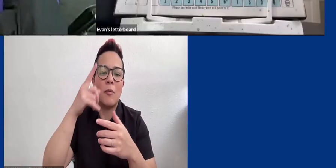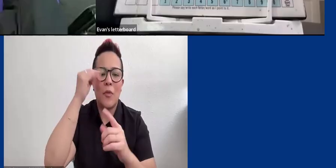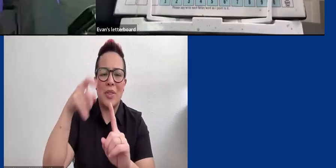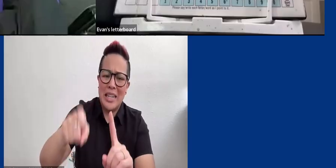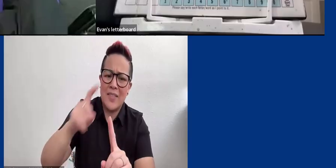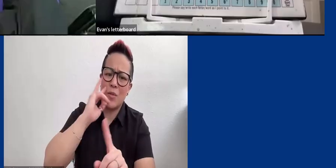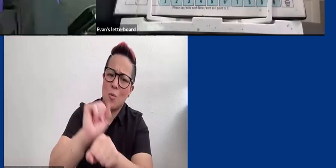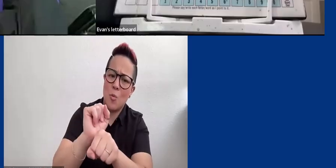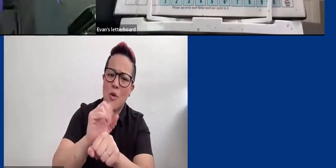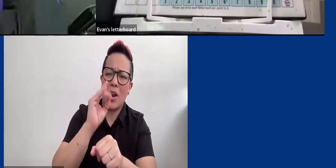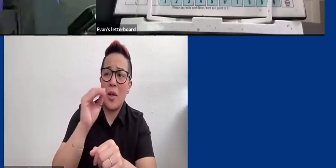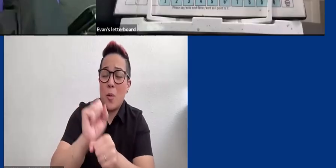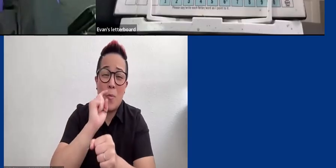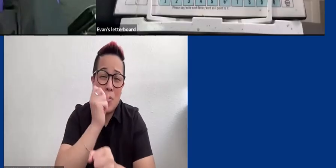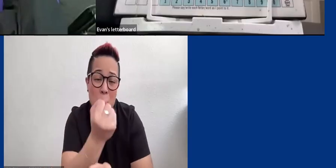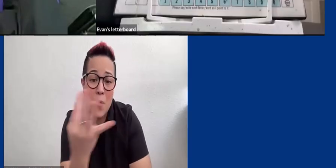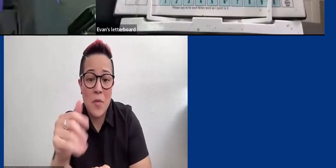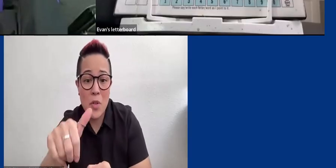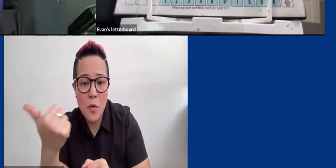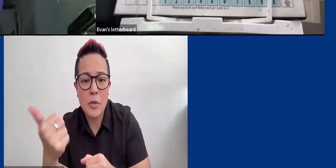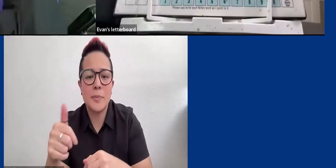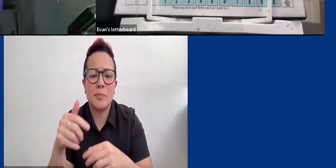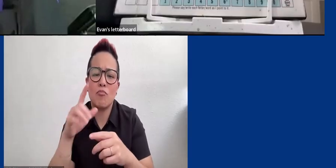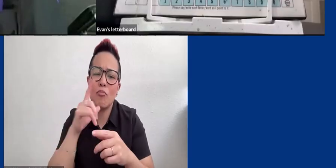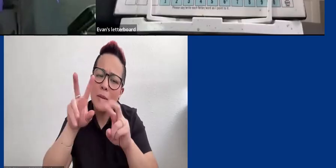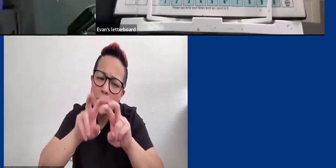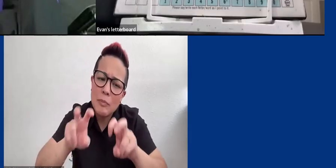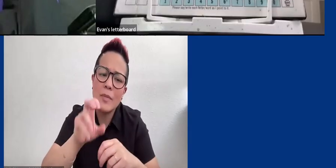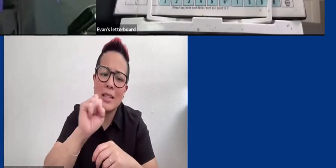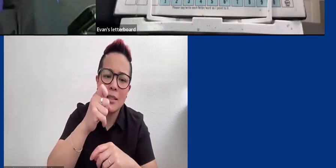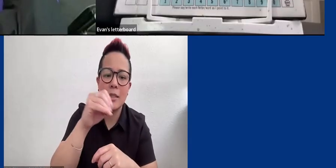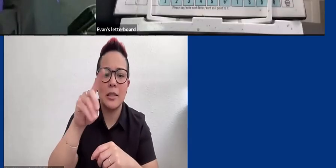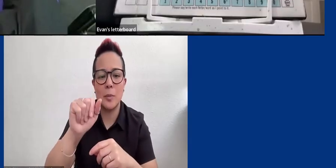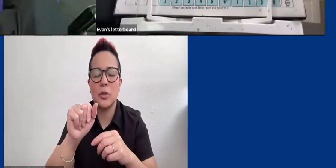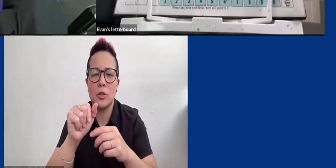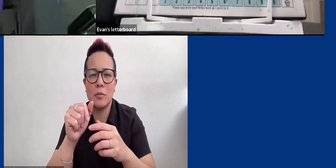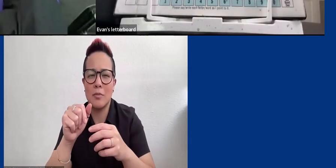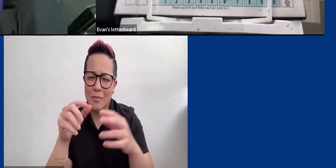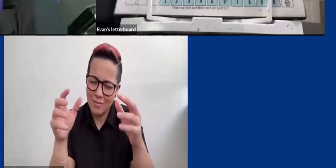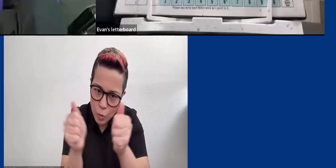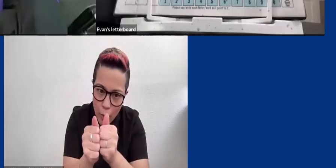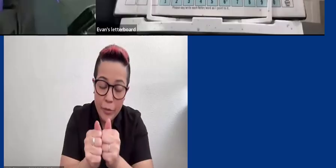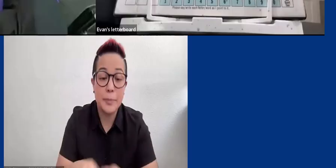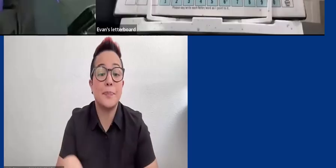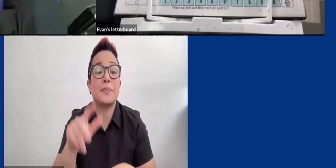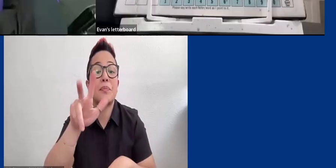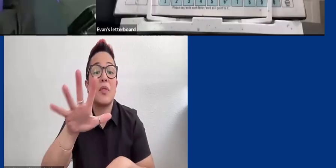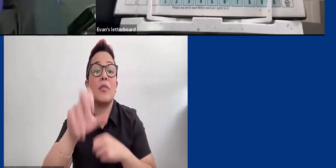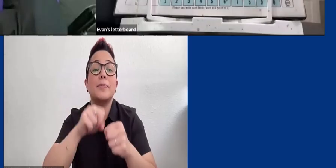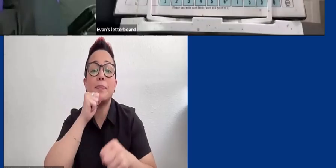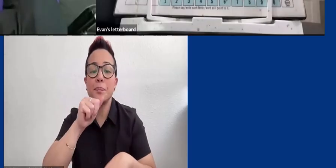a 35-year-old Indian woman with cerebral palsy and two PhDs, believes that sexual